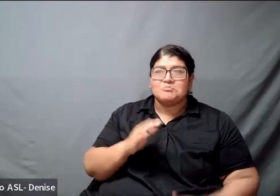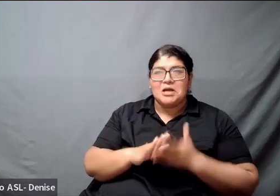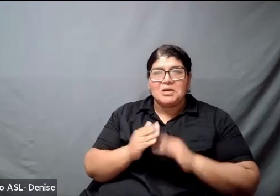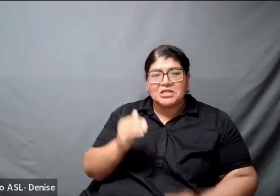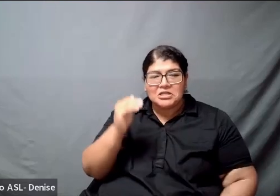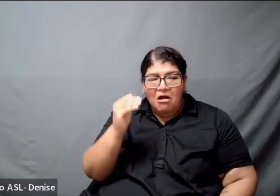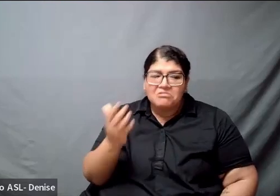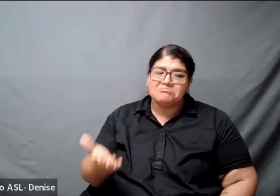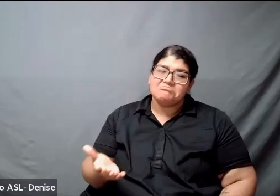Real quiet though.